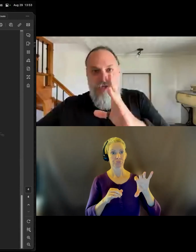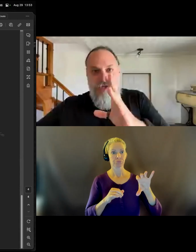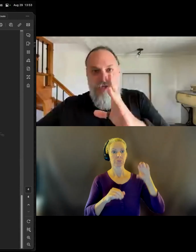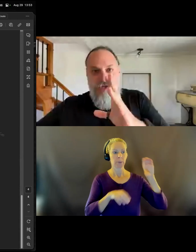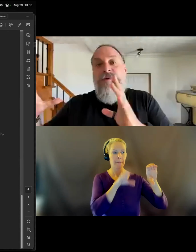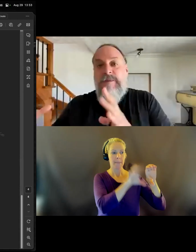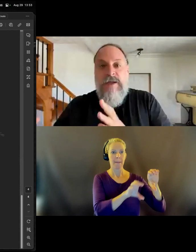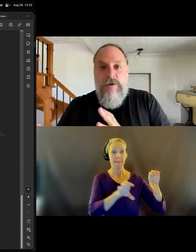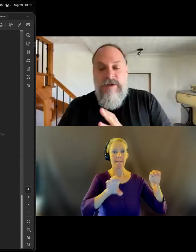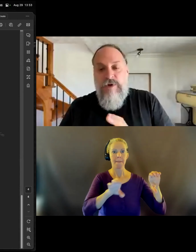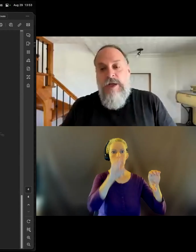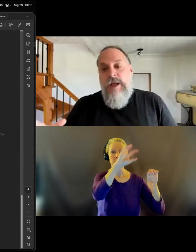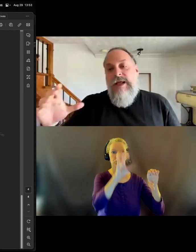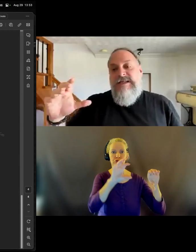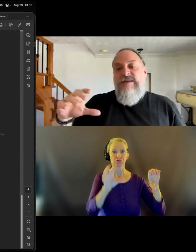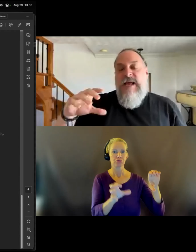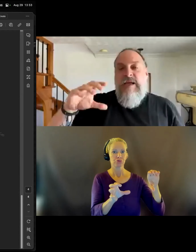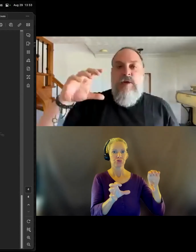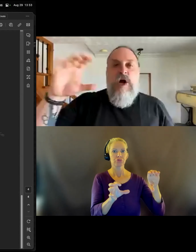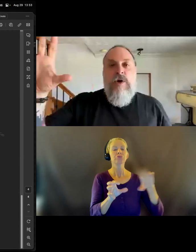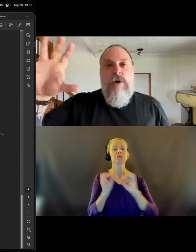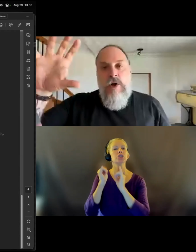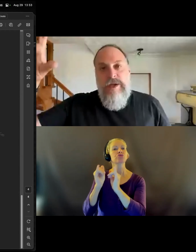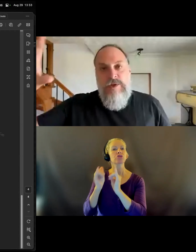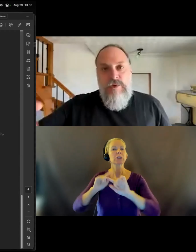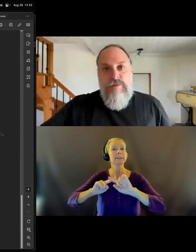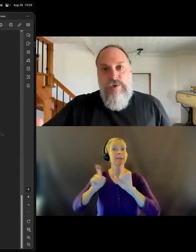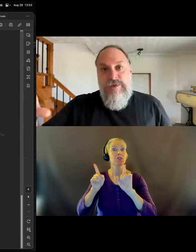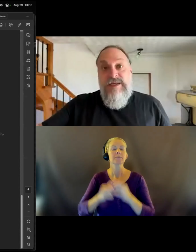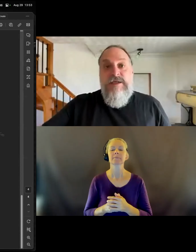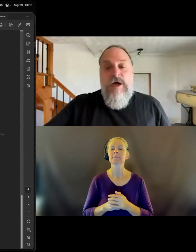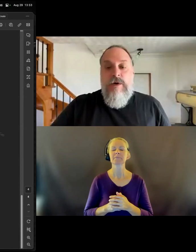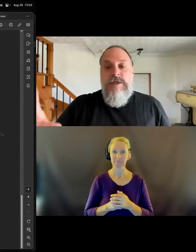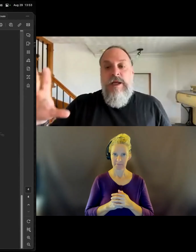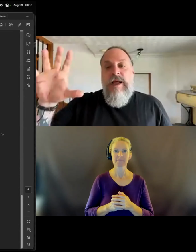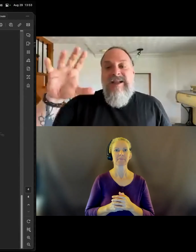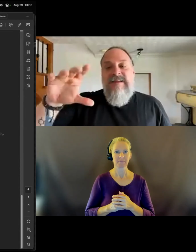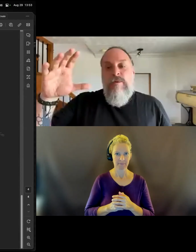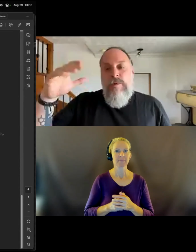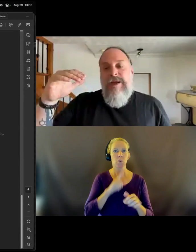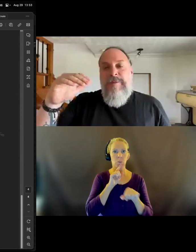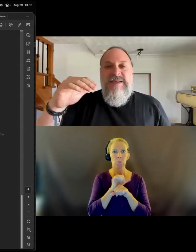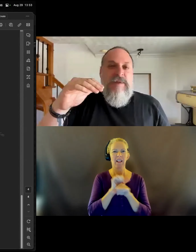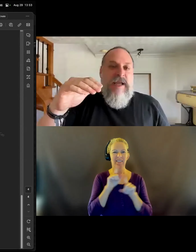but they say something a little different. Instead of saying color according to these colors, it would have been something like